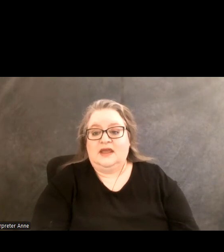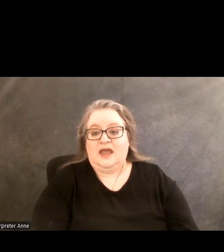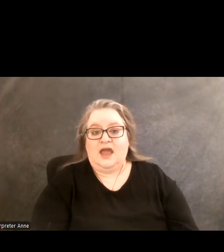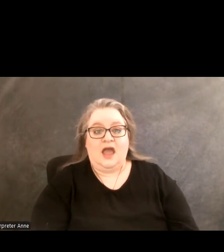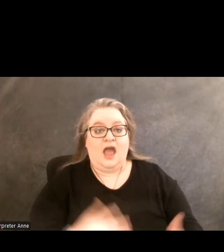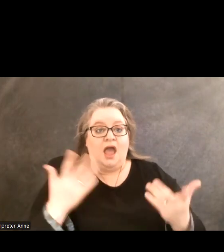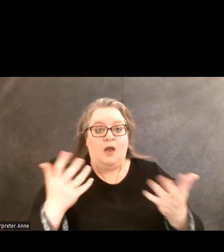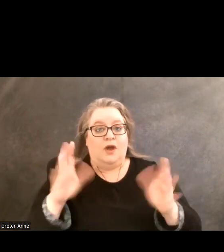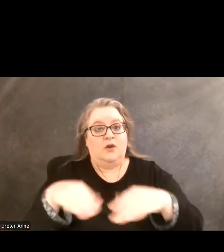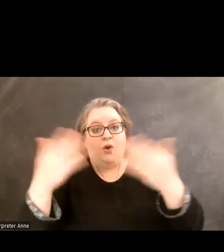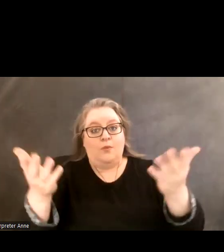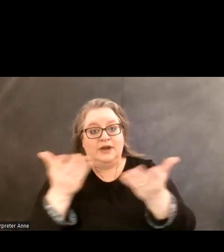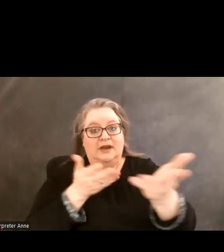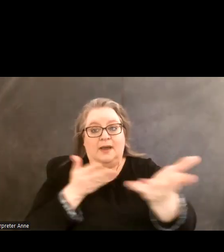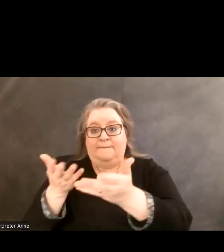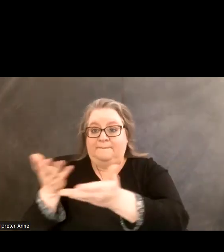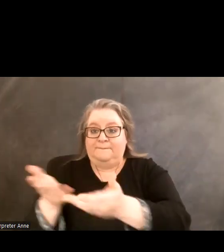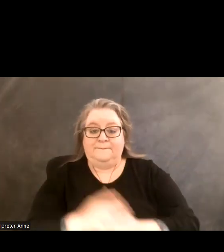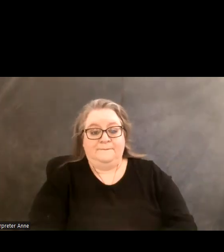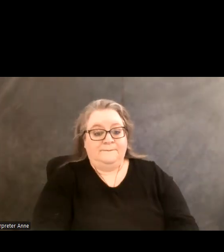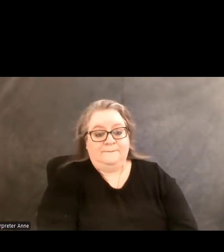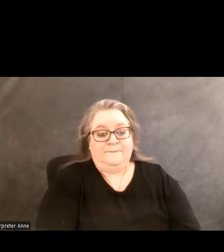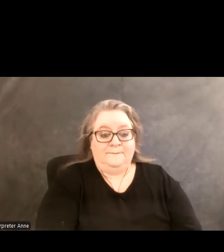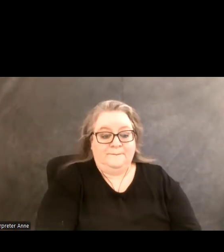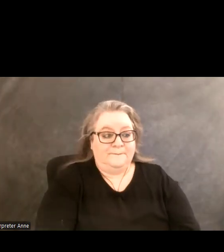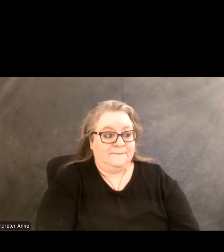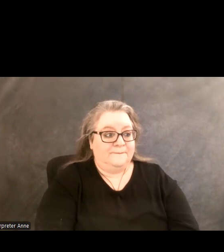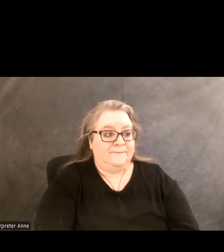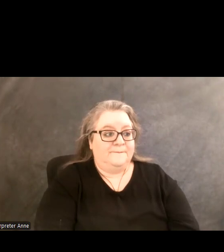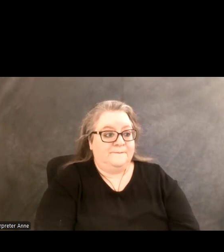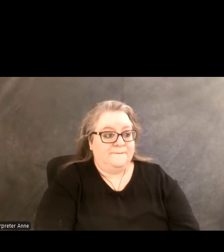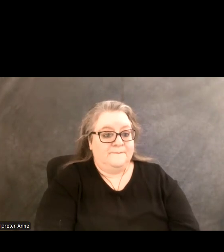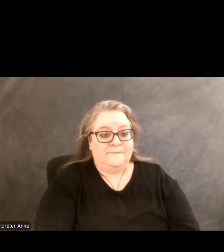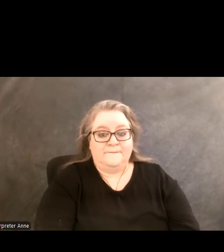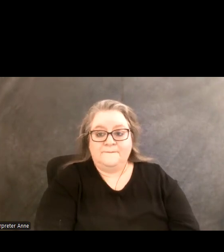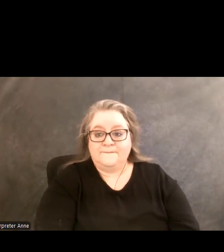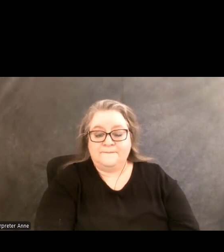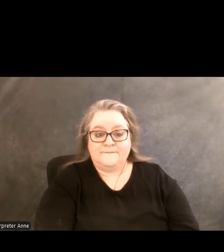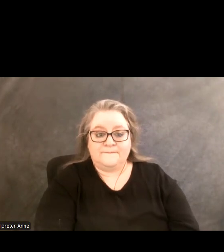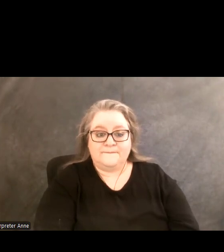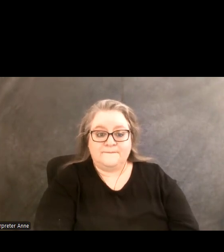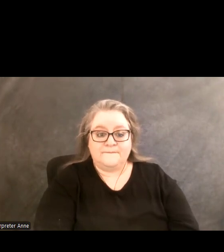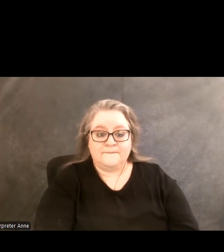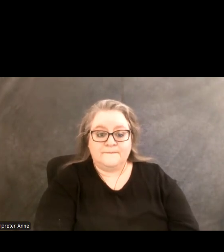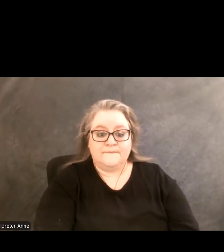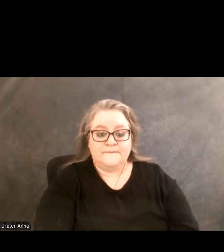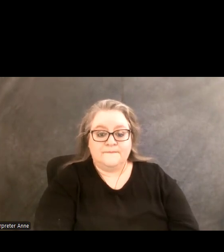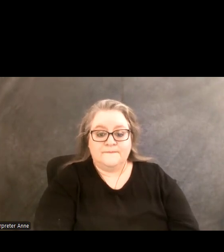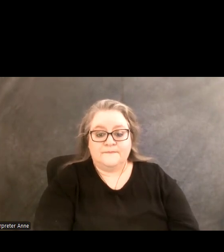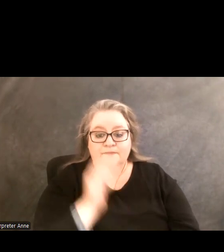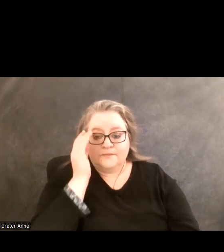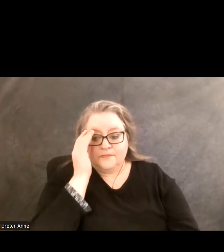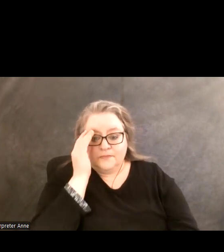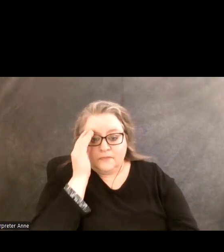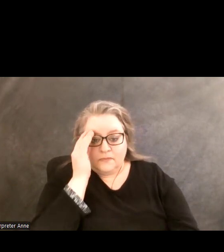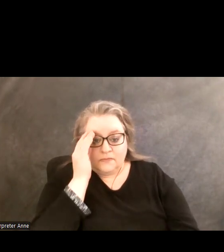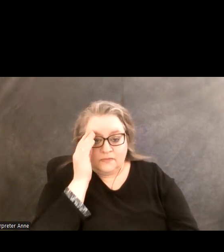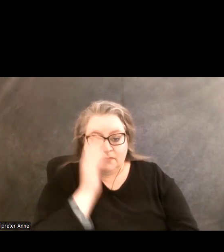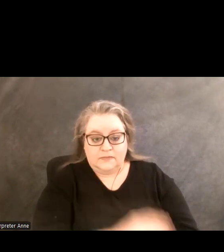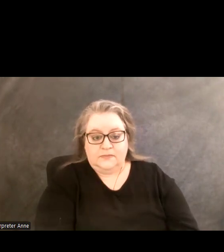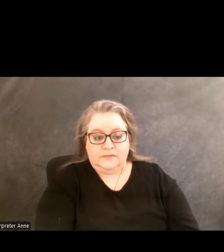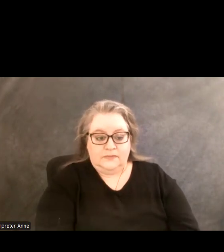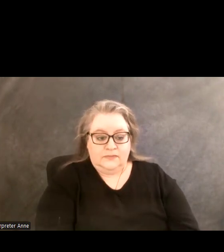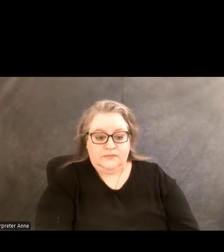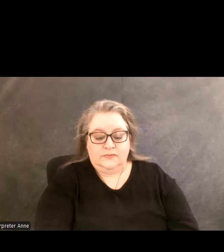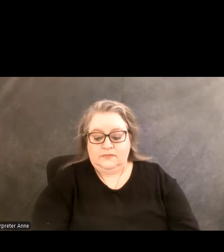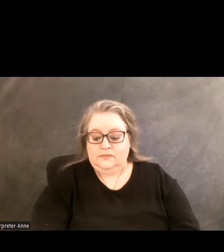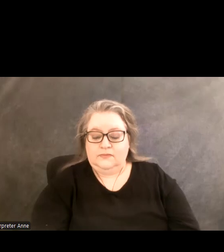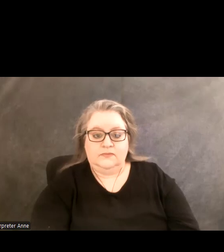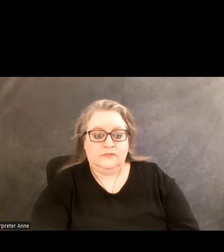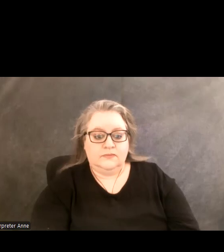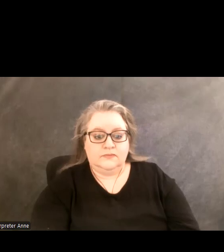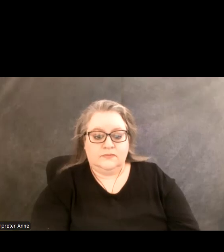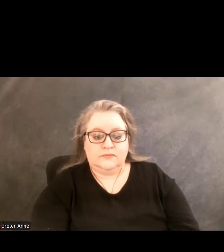floor. >> MARGARET FINK: This is